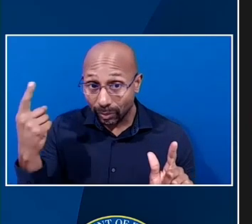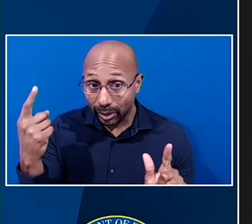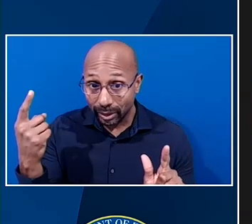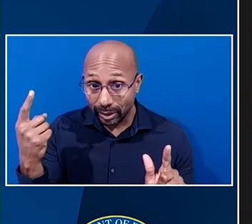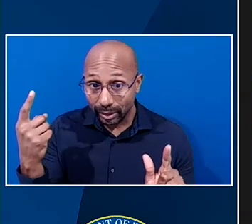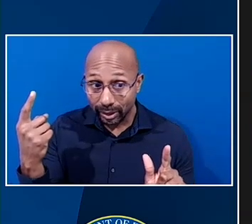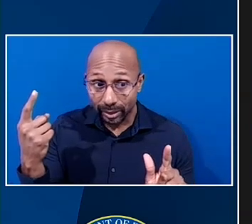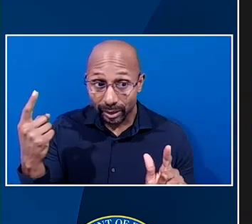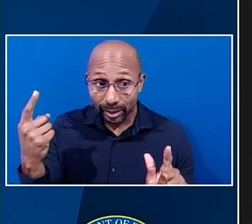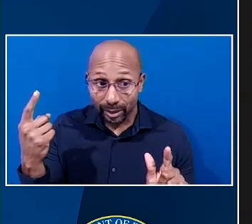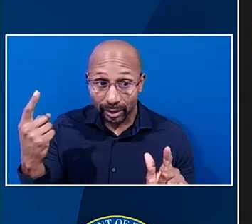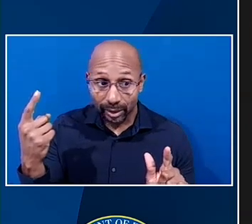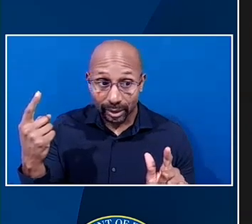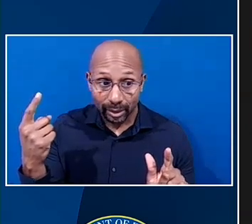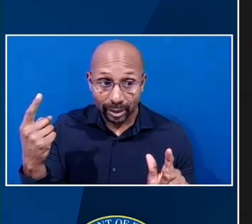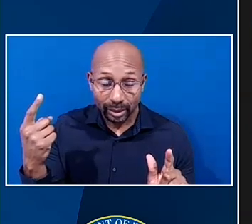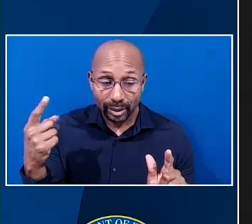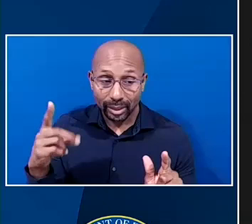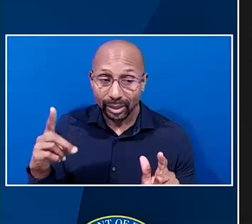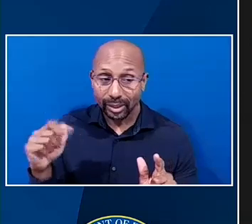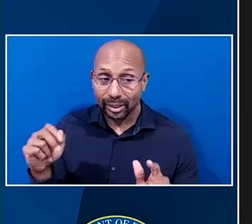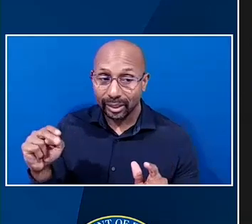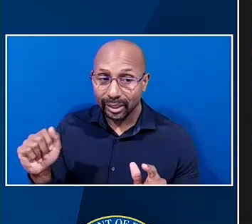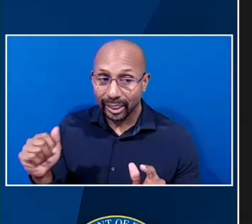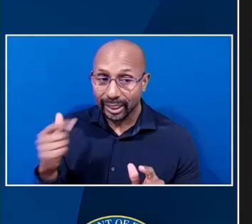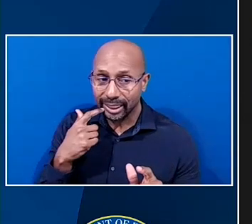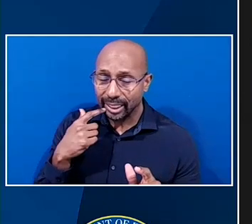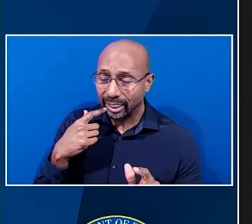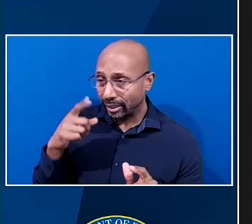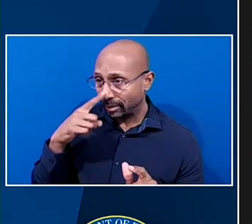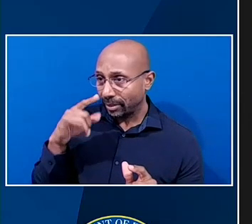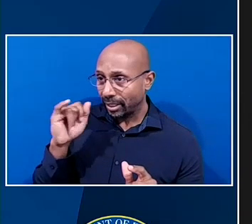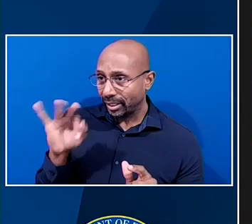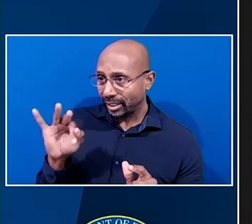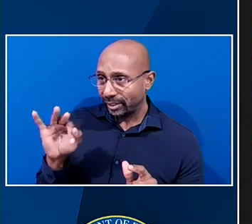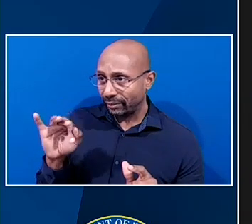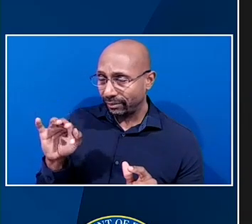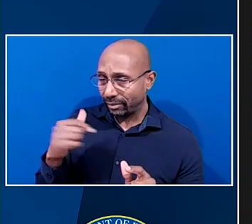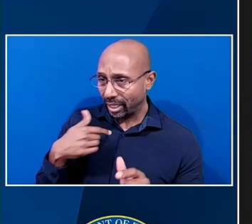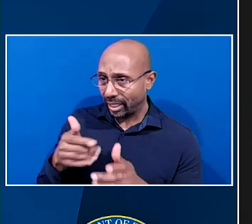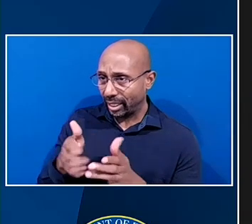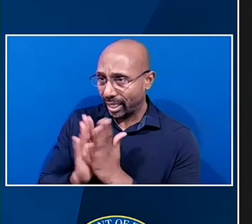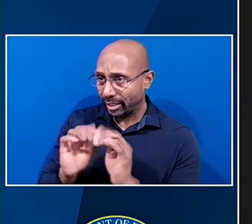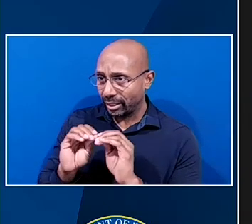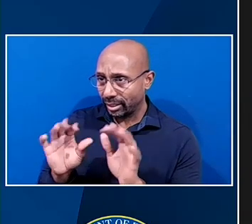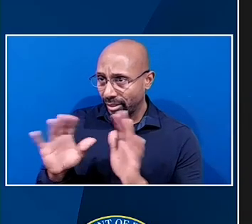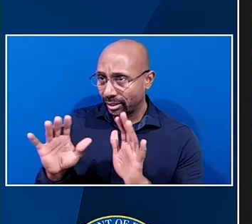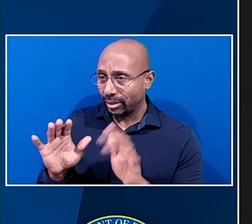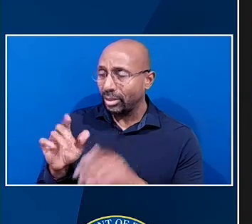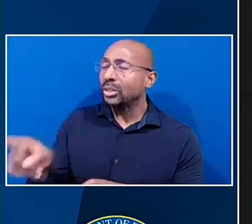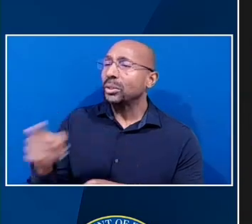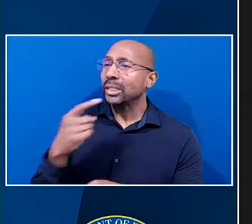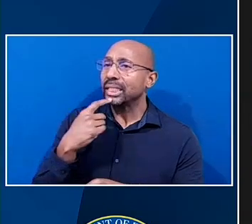Can I just quickly ask for clarity? I wasn't sure if at the top you mentioned states as well or if I just misheard you.